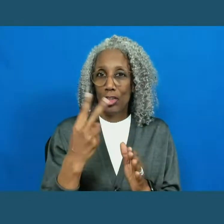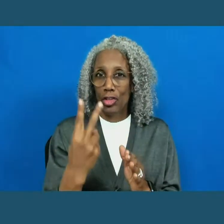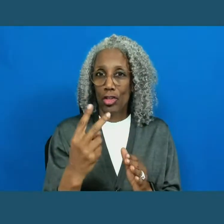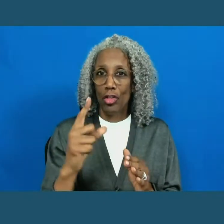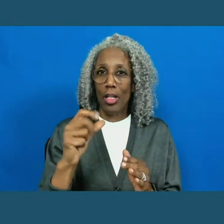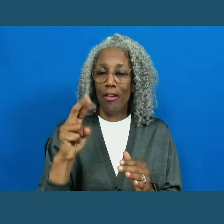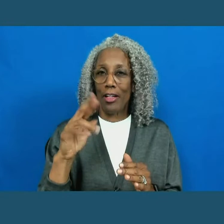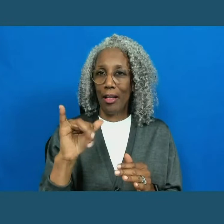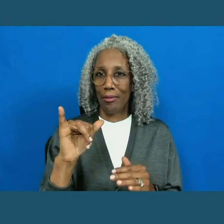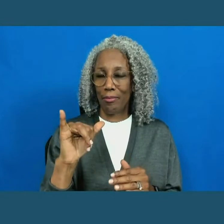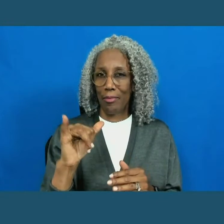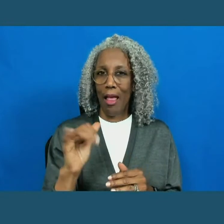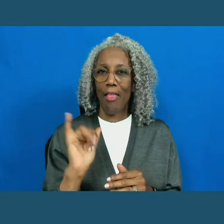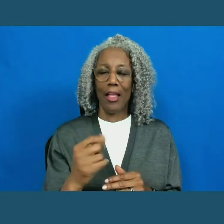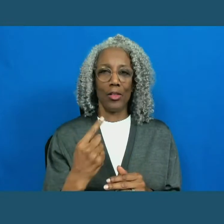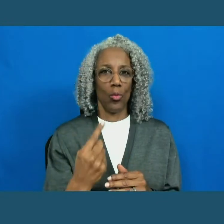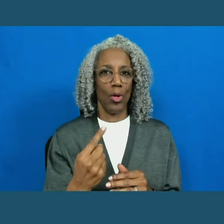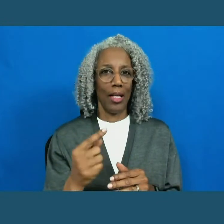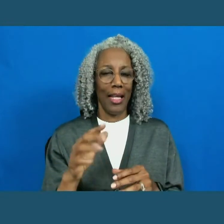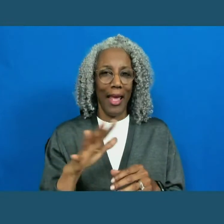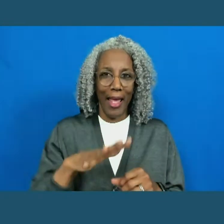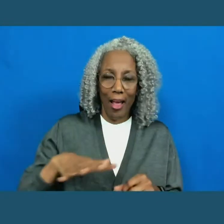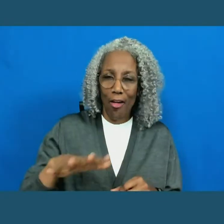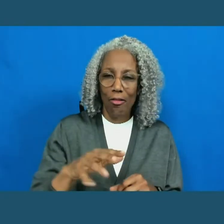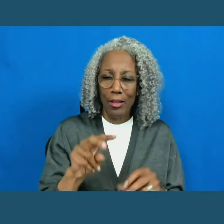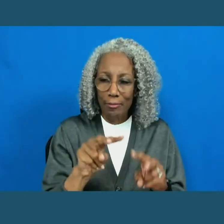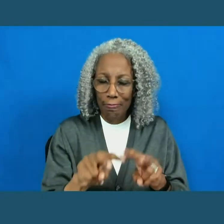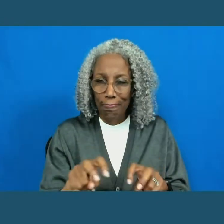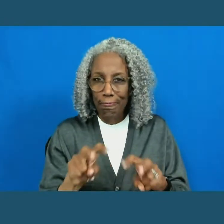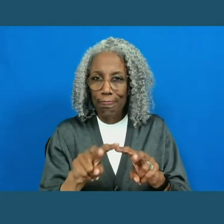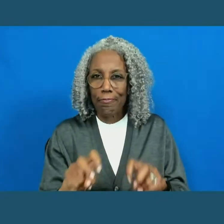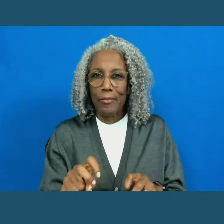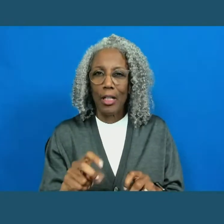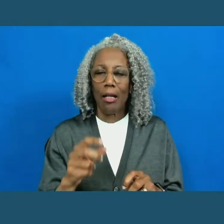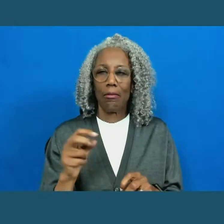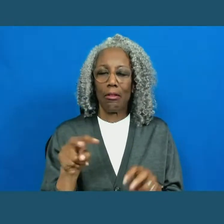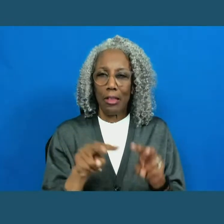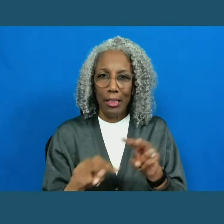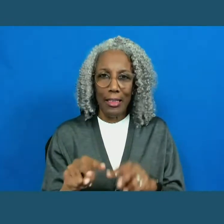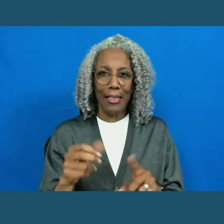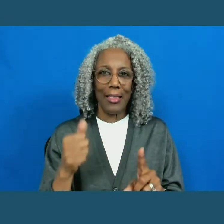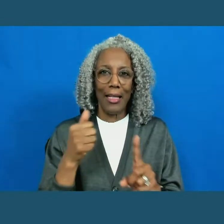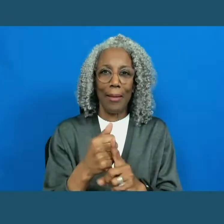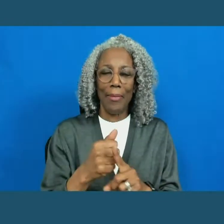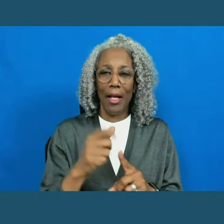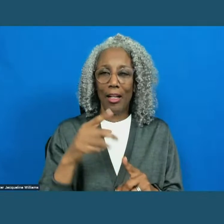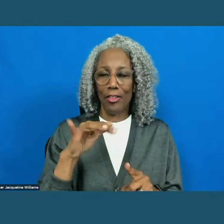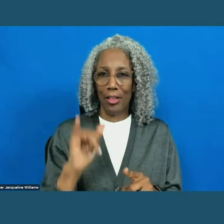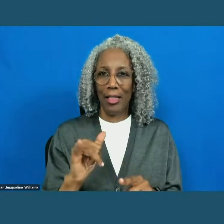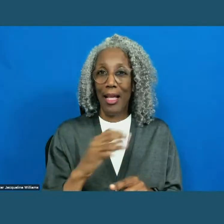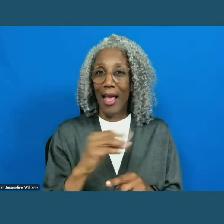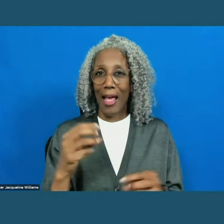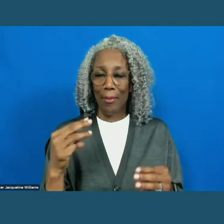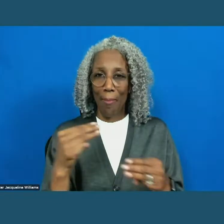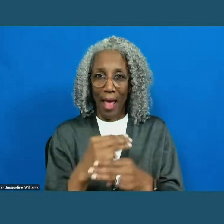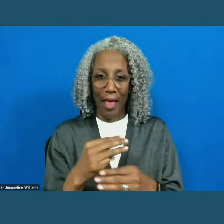particularly in grade two literacy, because this is, um you know, one of the areas that we looked at constantly looking